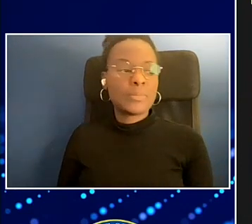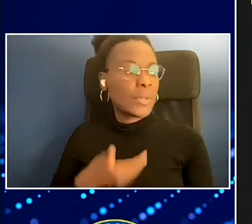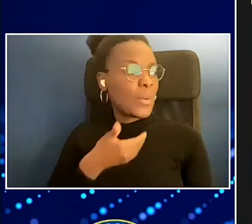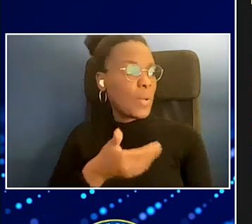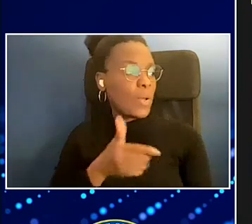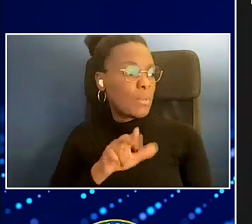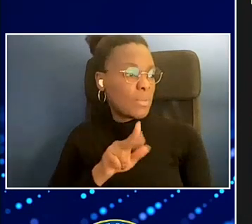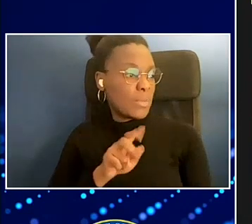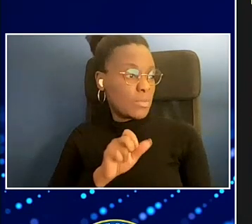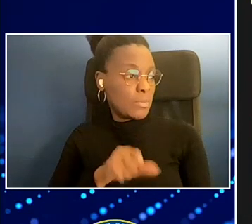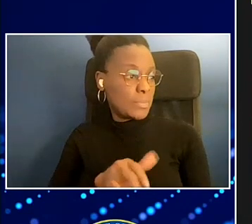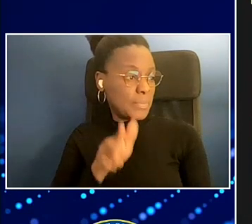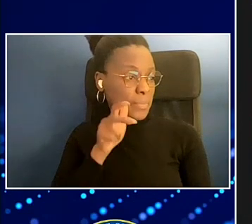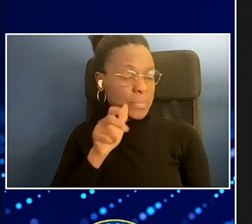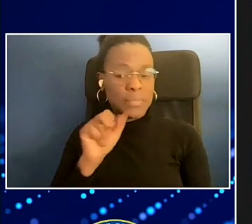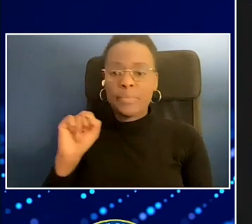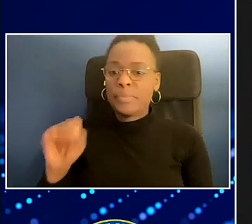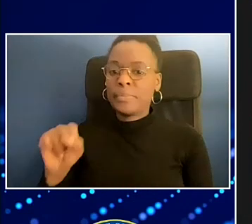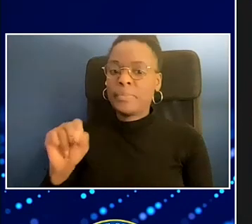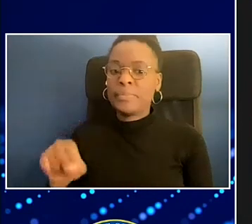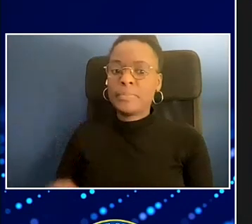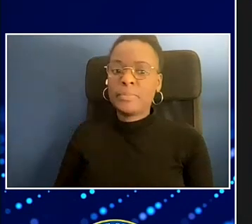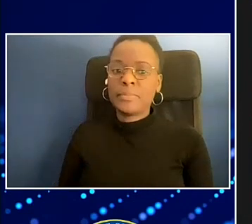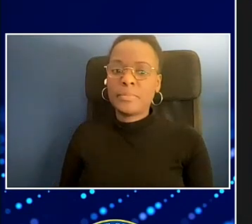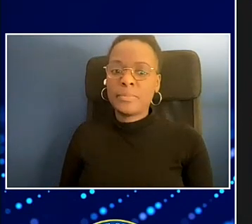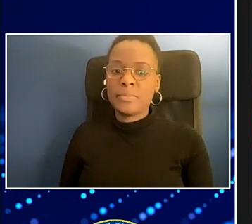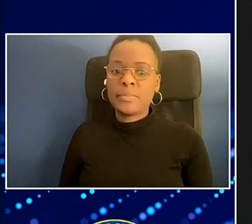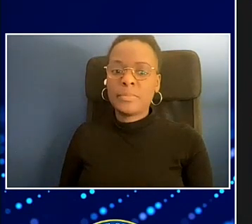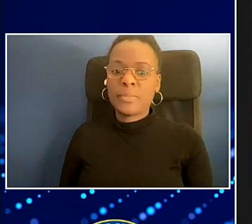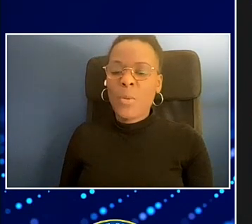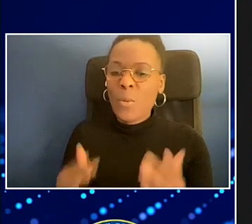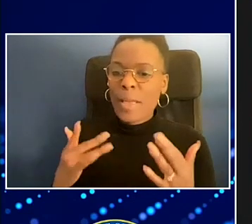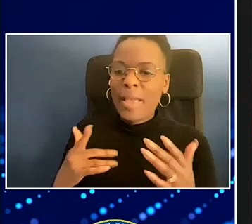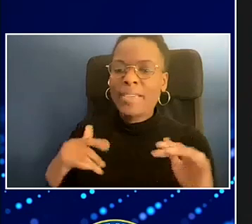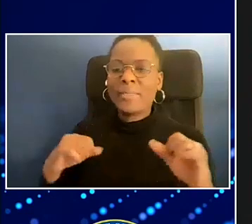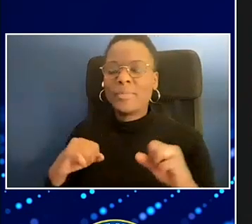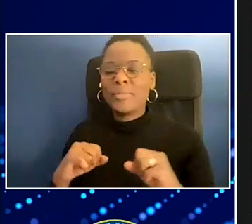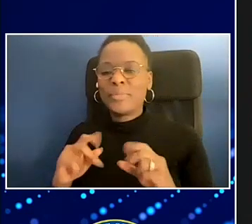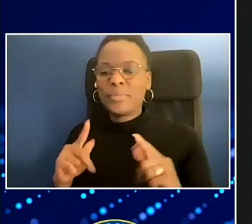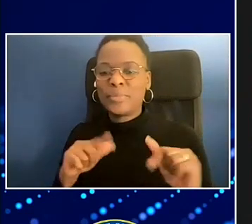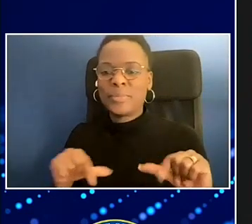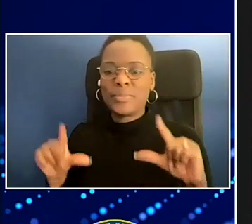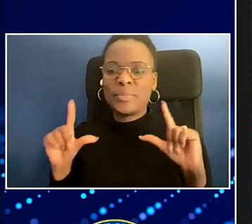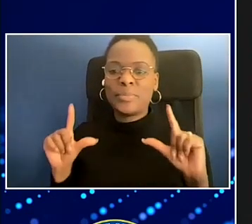Yeah. Oh wait, shoot. There we go. I was gonna say. There we go. Lighting's pretty bad. I'm not gonna lie.